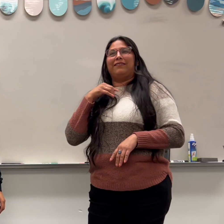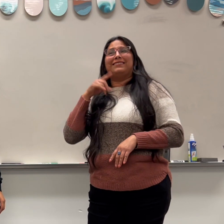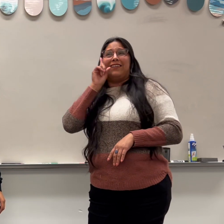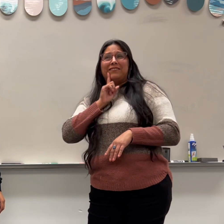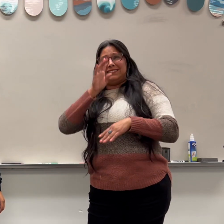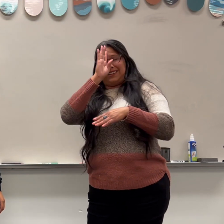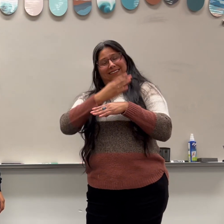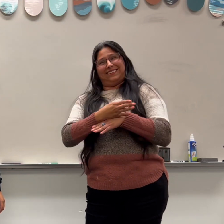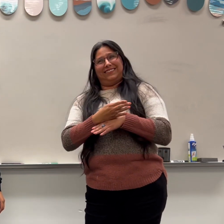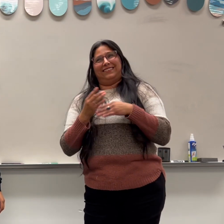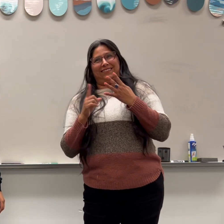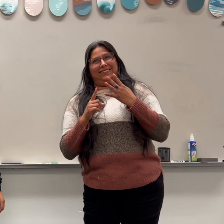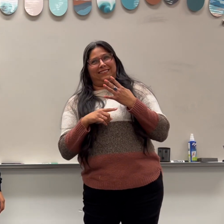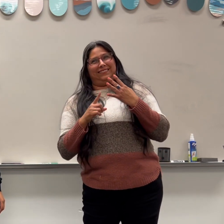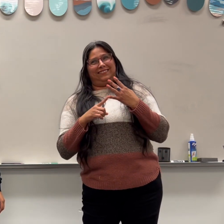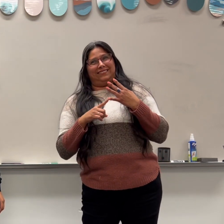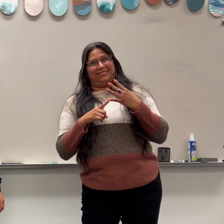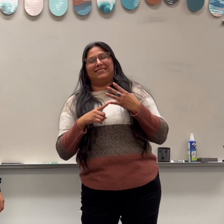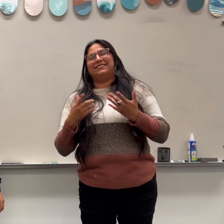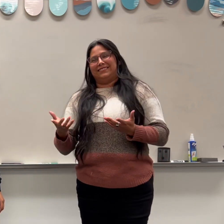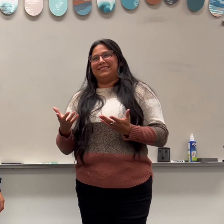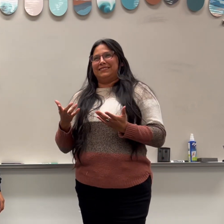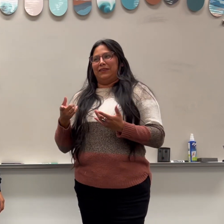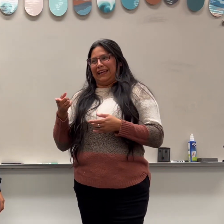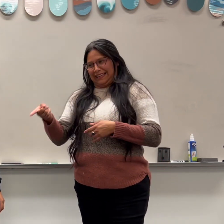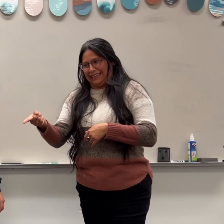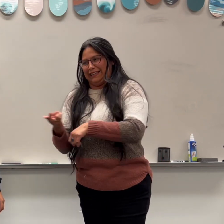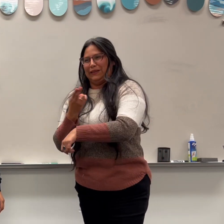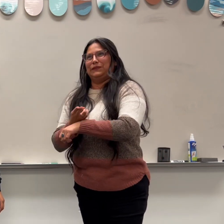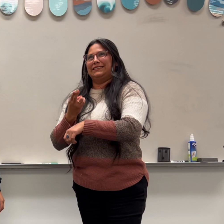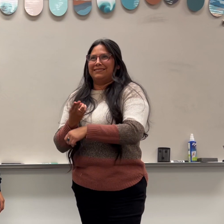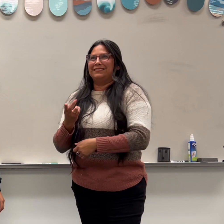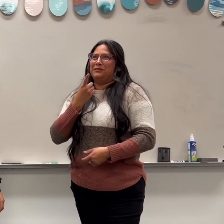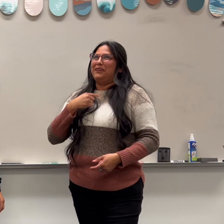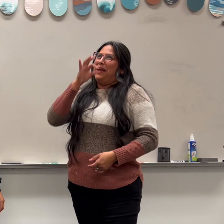and so being that I have a deaf son having to introduce some of those different dialects and